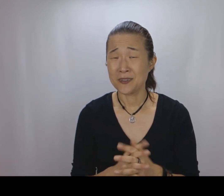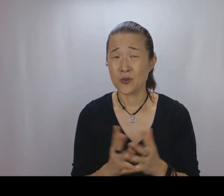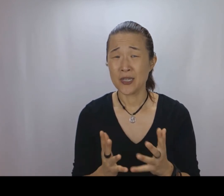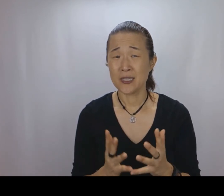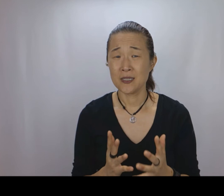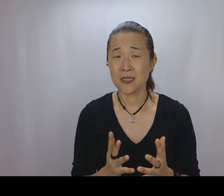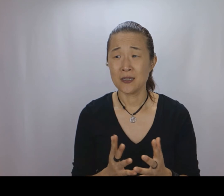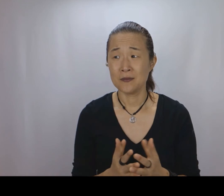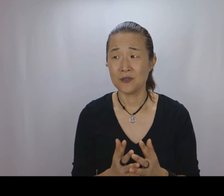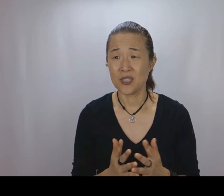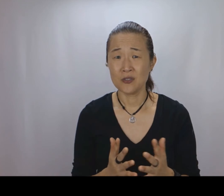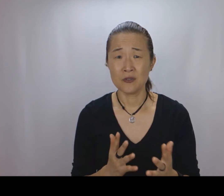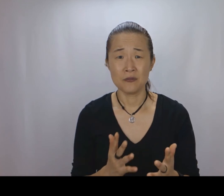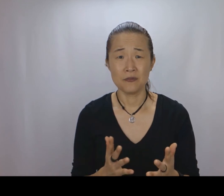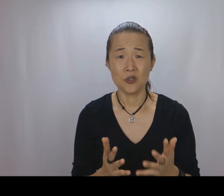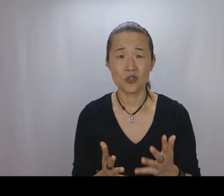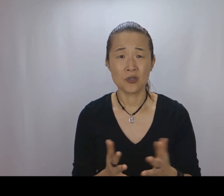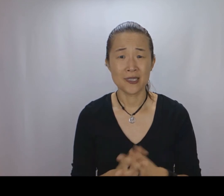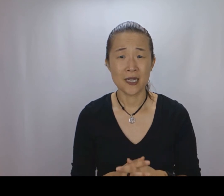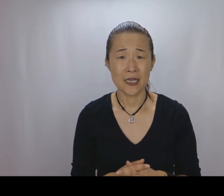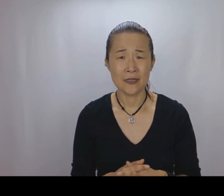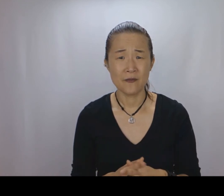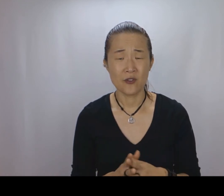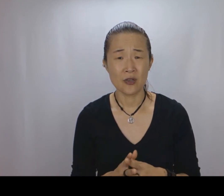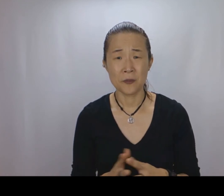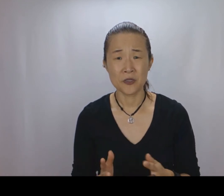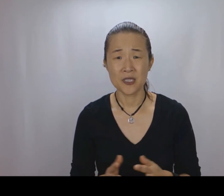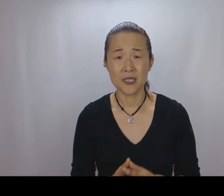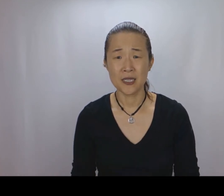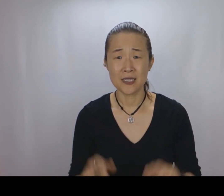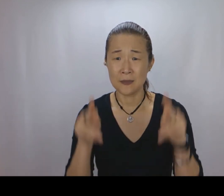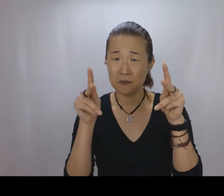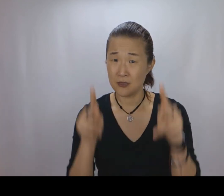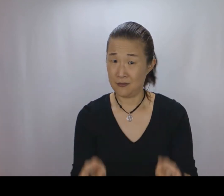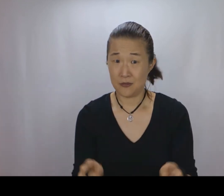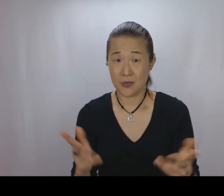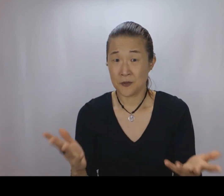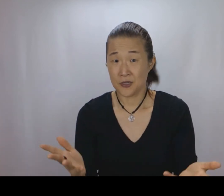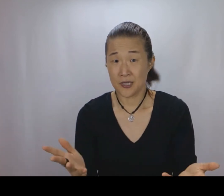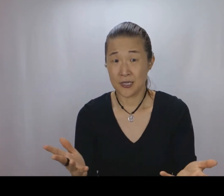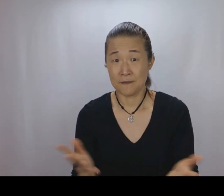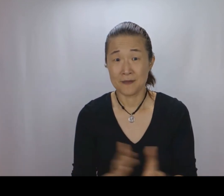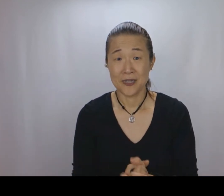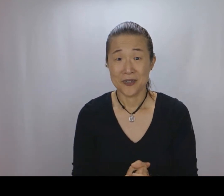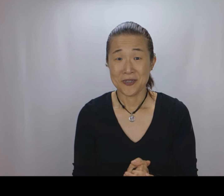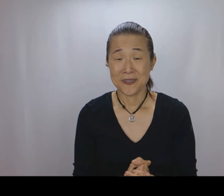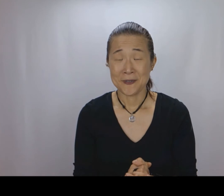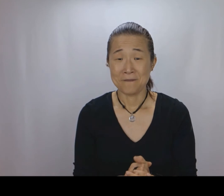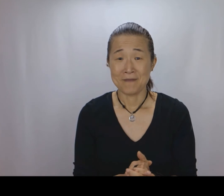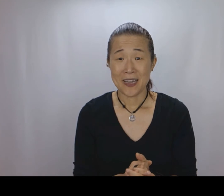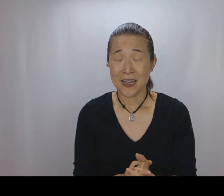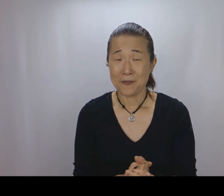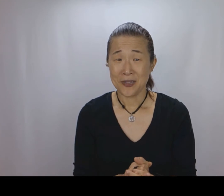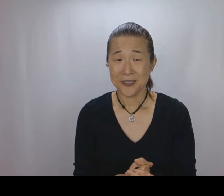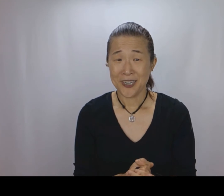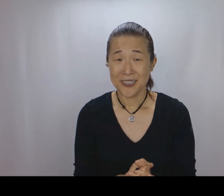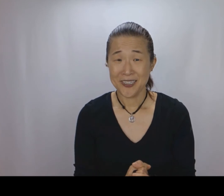so there isn't a gender-neutral sign for a person except a person, so I apologize.